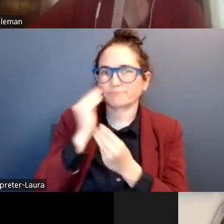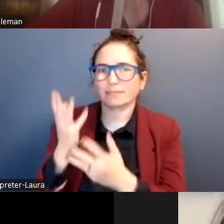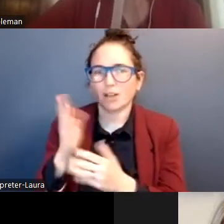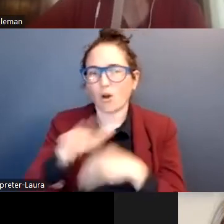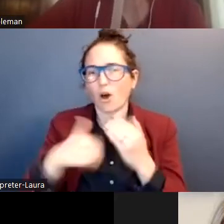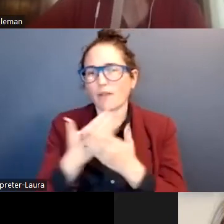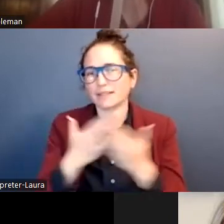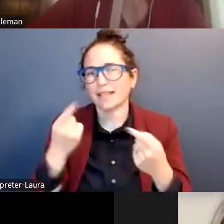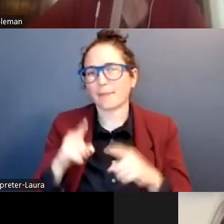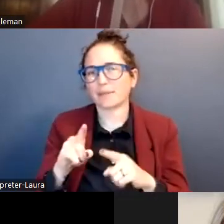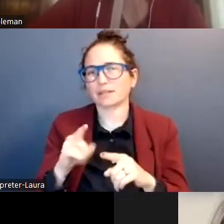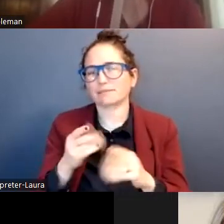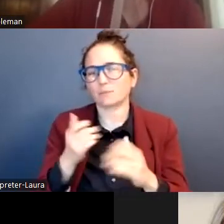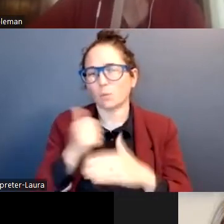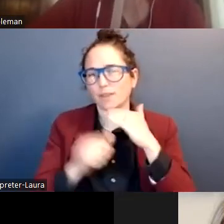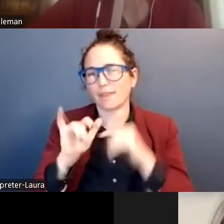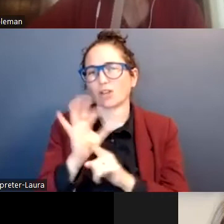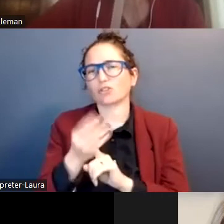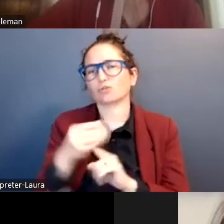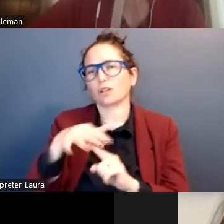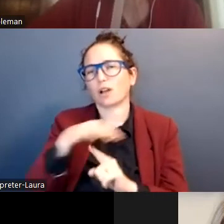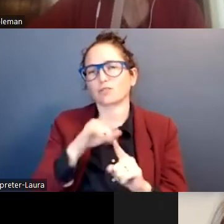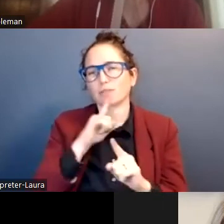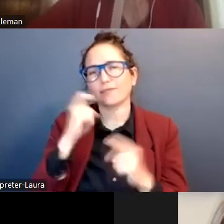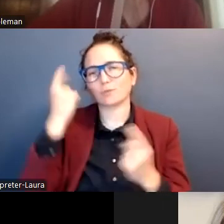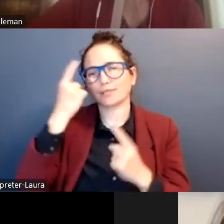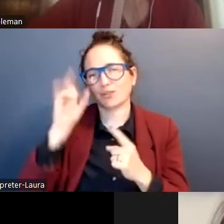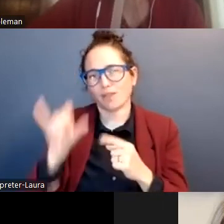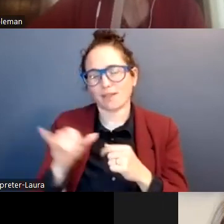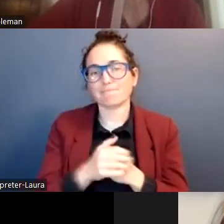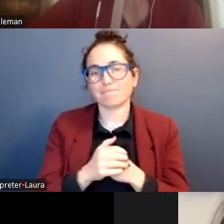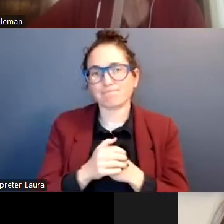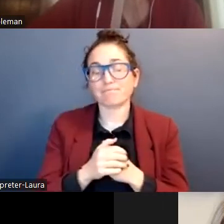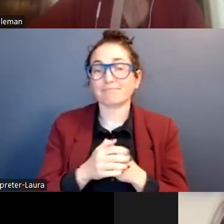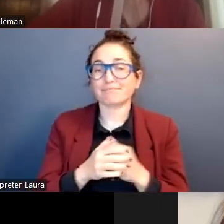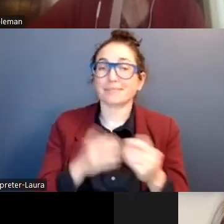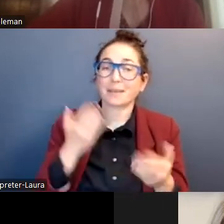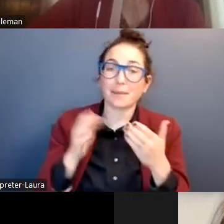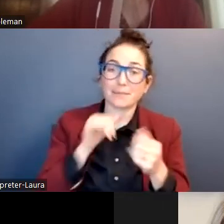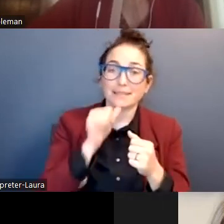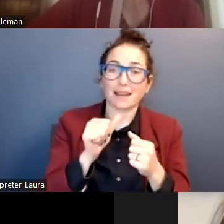cultural context that have to be taken into consideration. Again, maybe not for what you may be